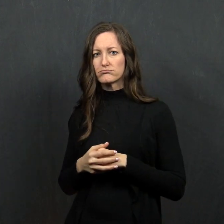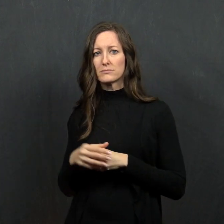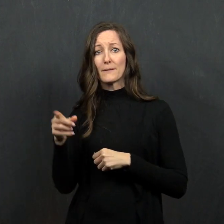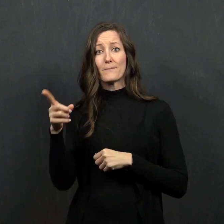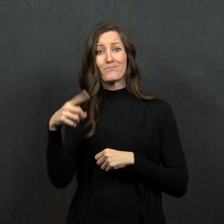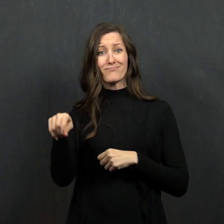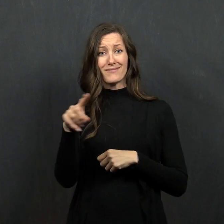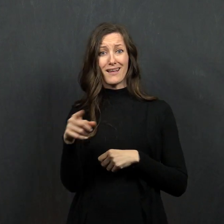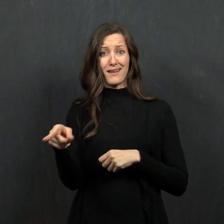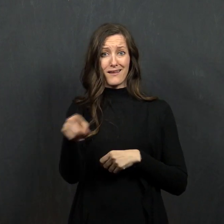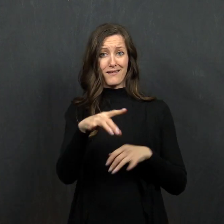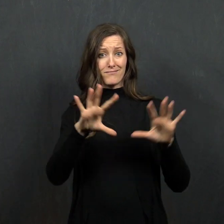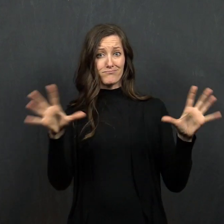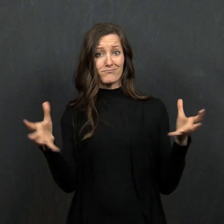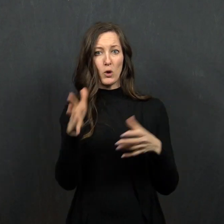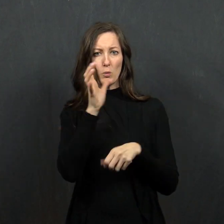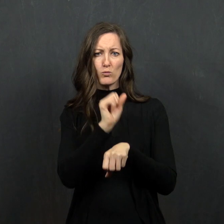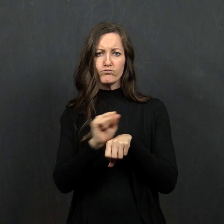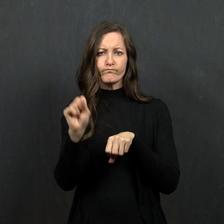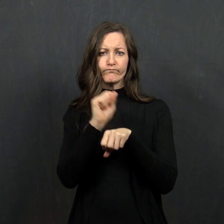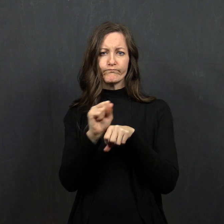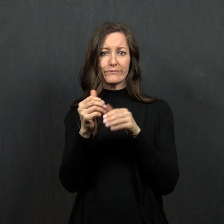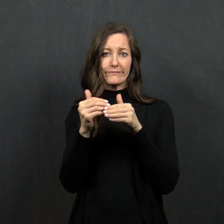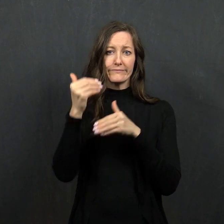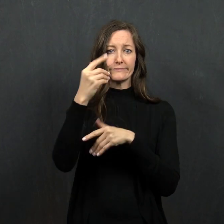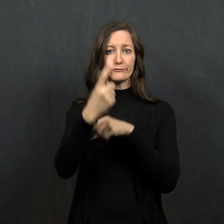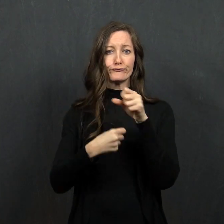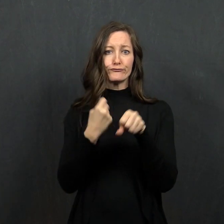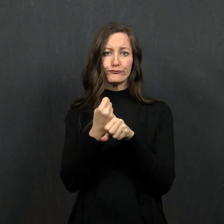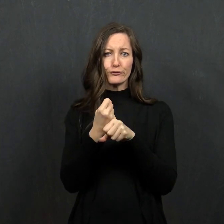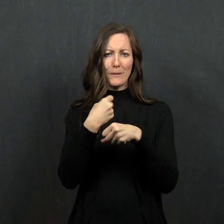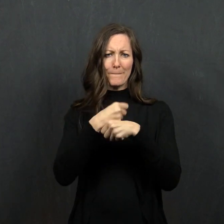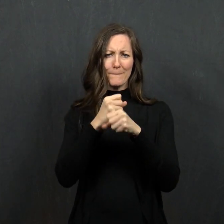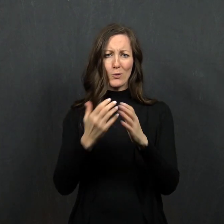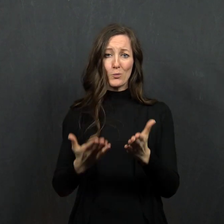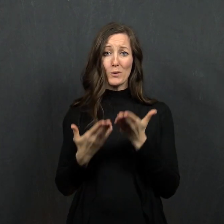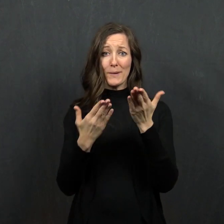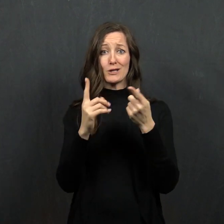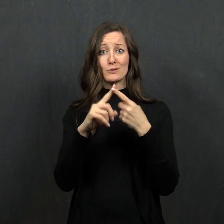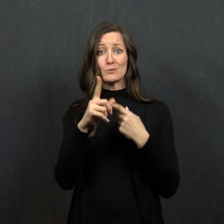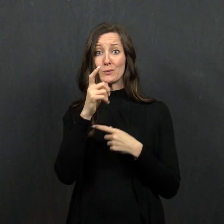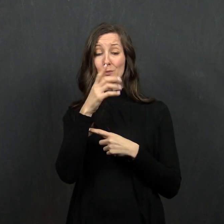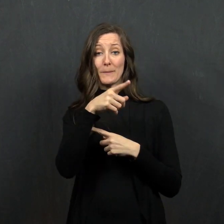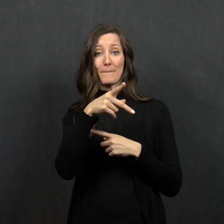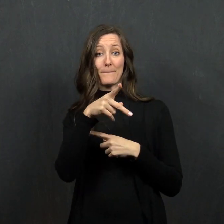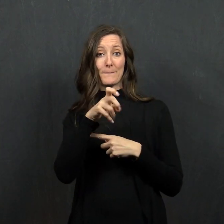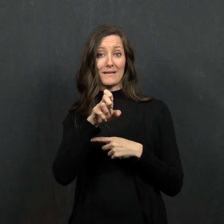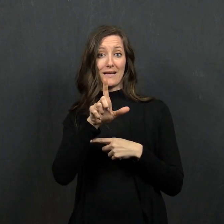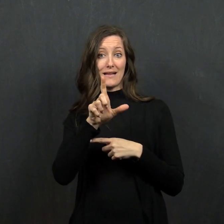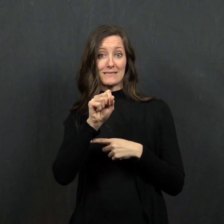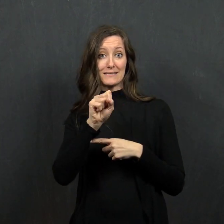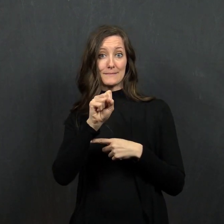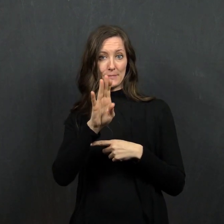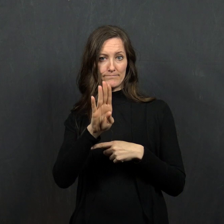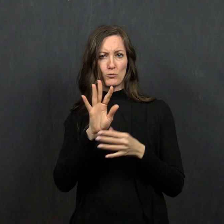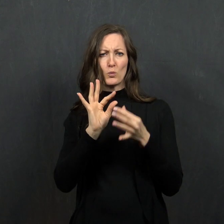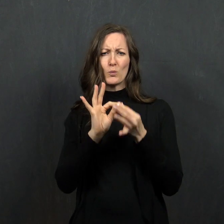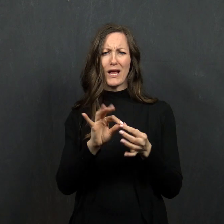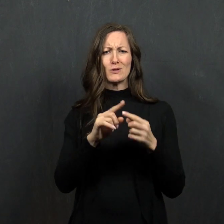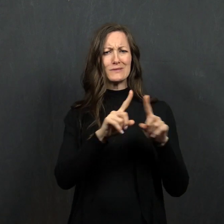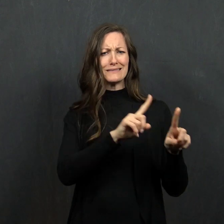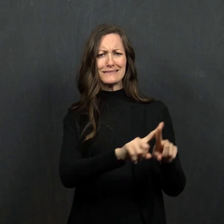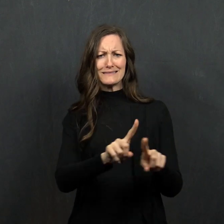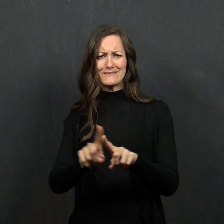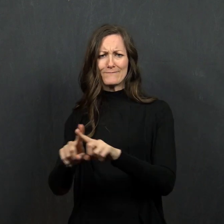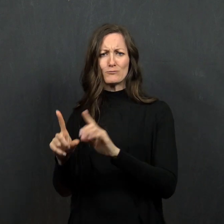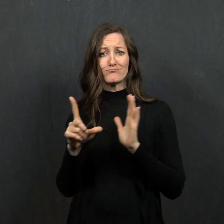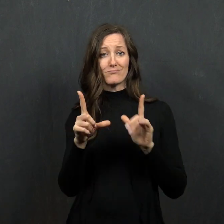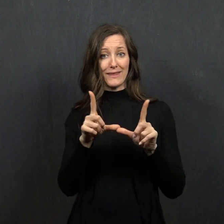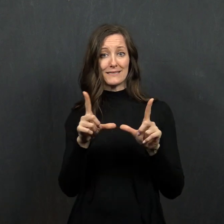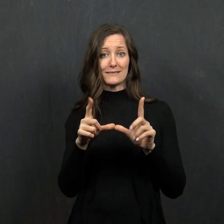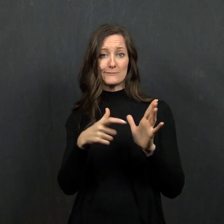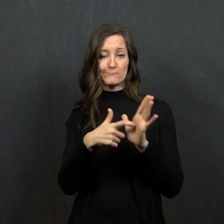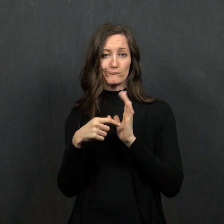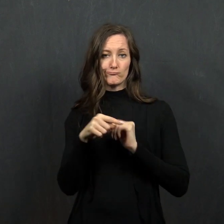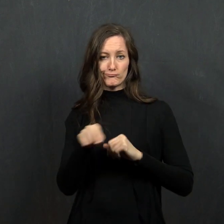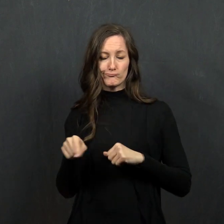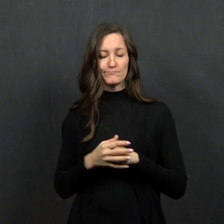They will be working hard over the next year to make recommendations to PELSB related to these licenses.